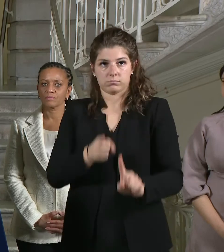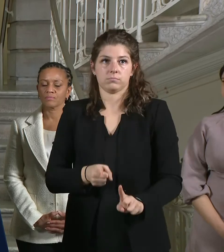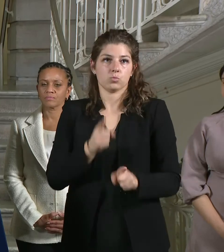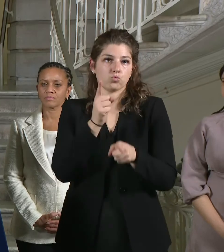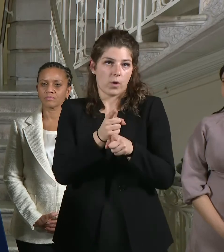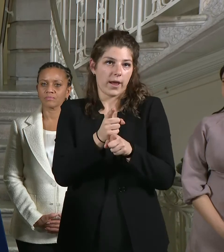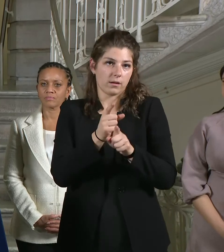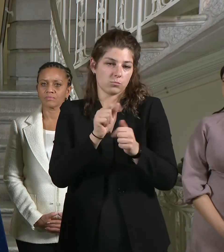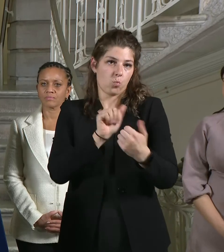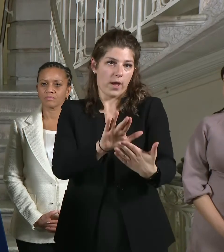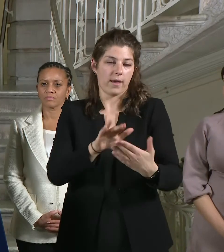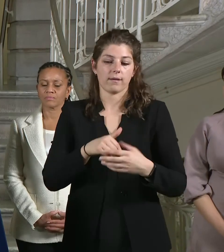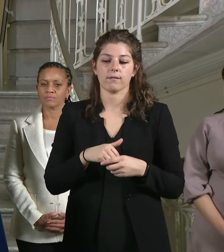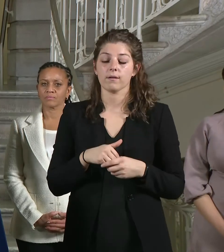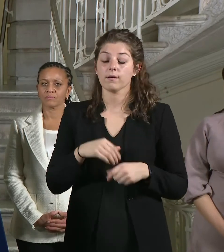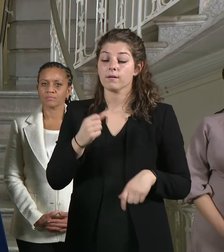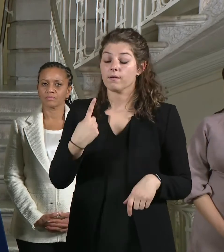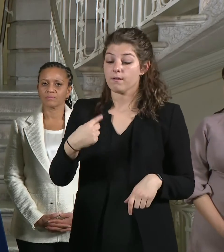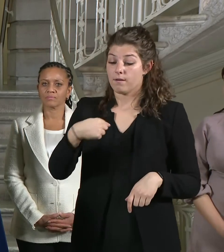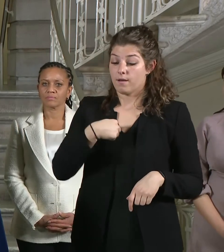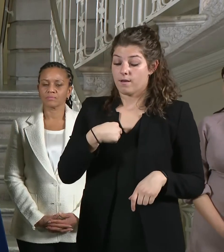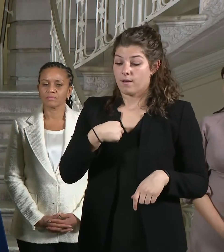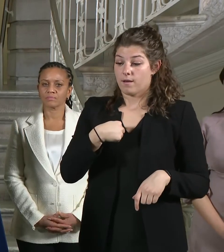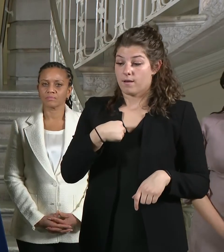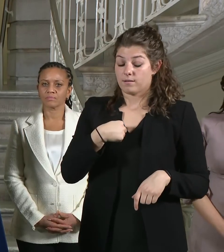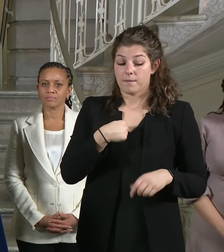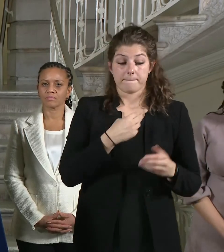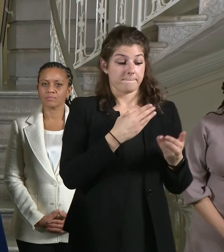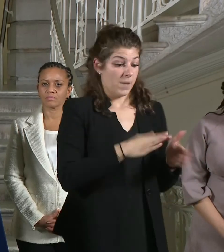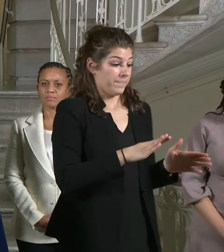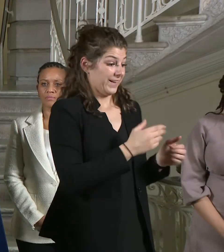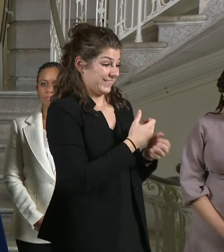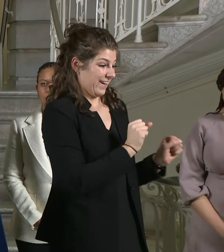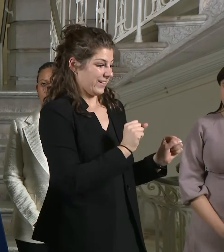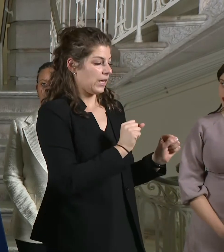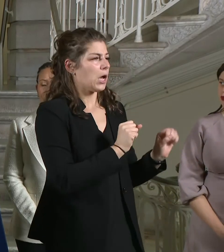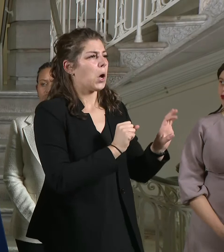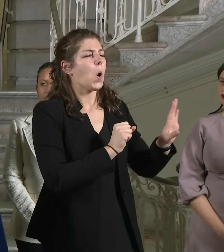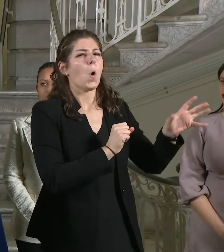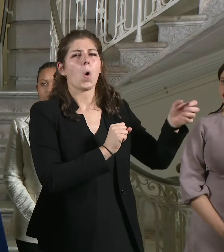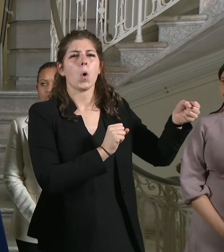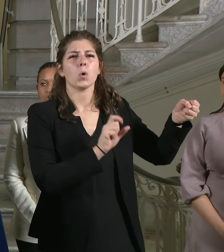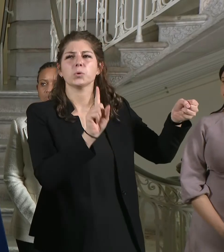HOW WE DID IT THE OTHER DAY. I AM